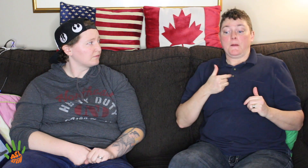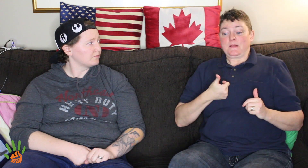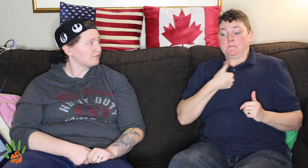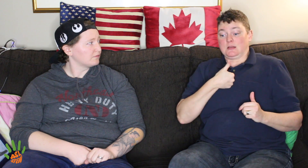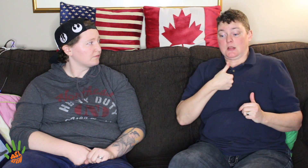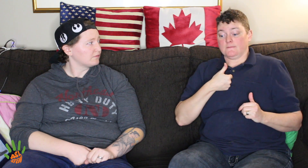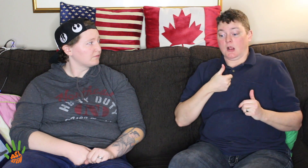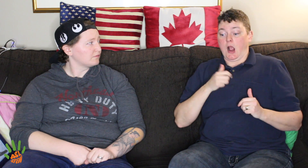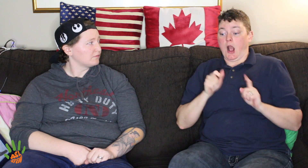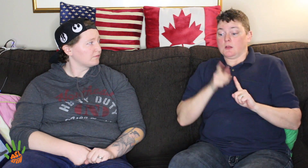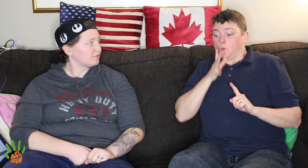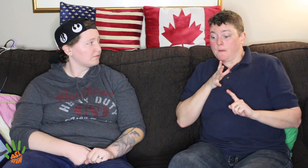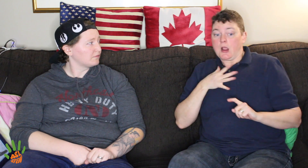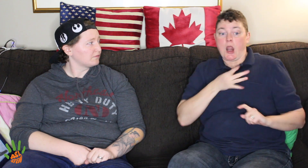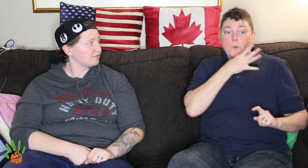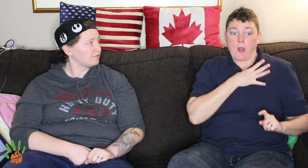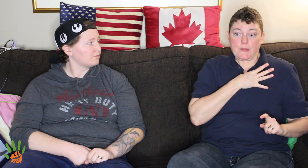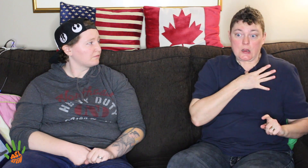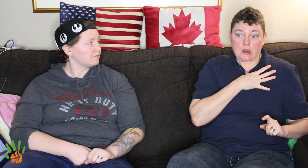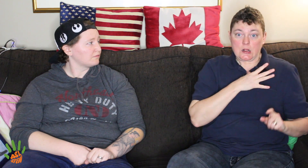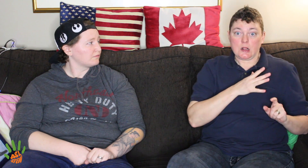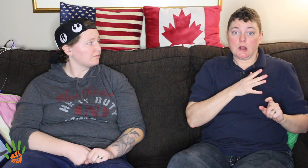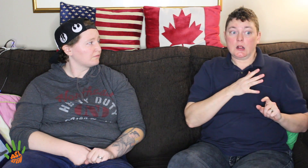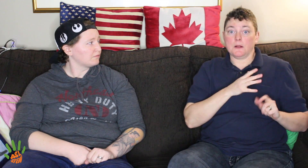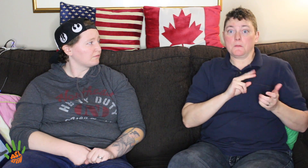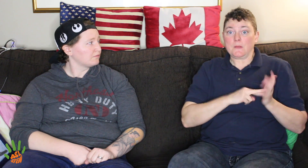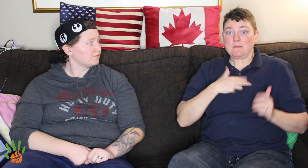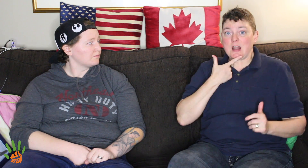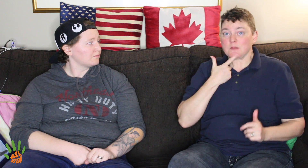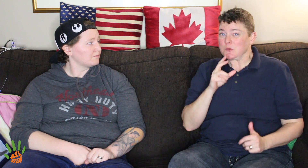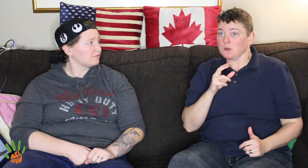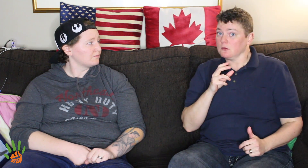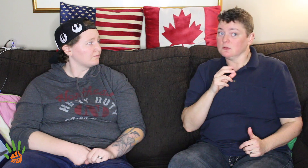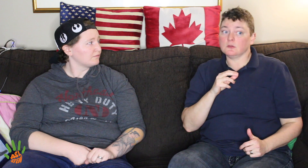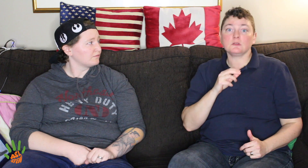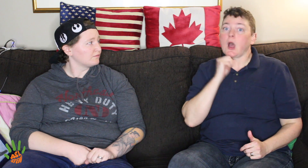I would say if it was women with women, meaning I was a lesbian,